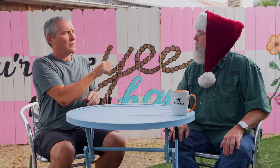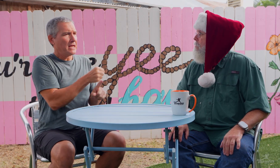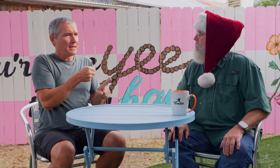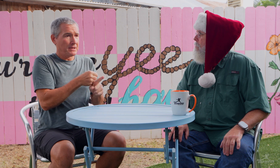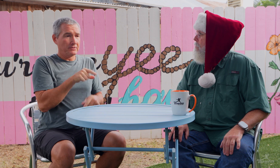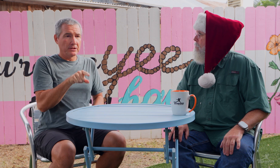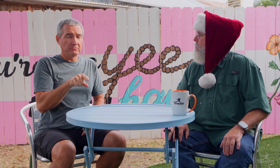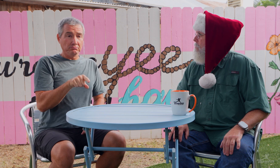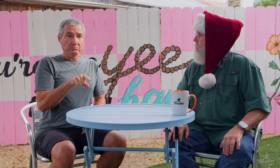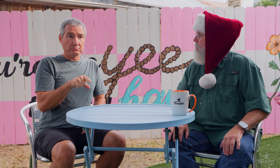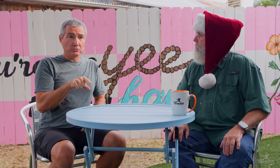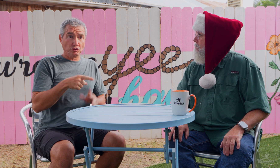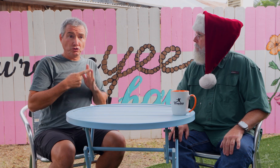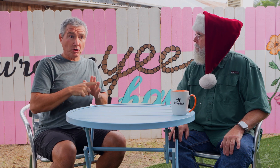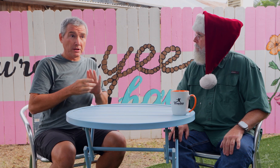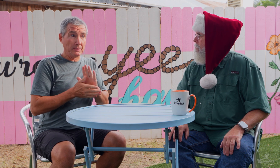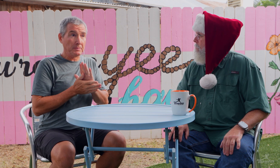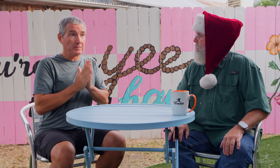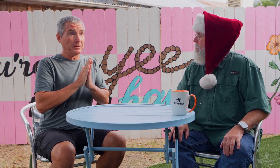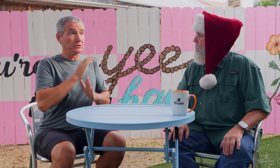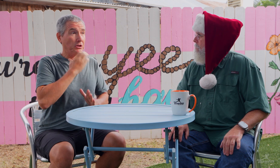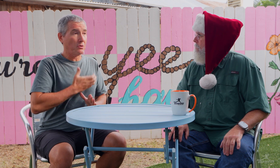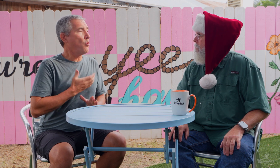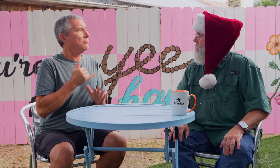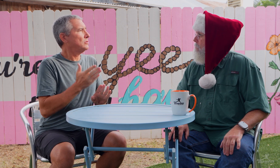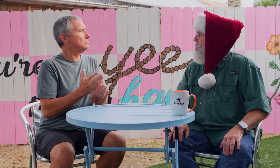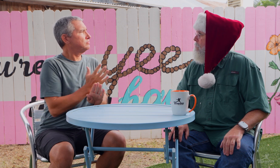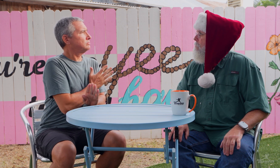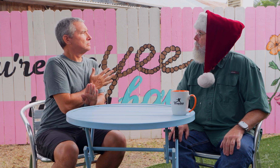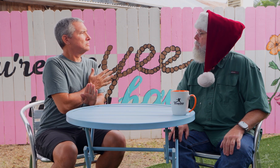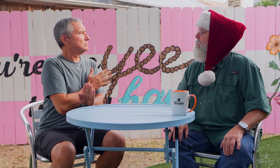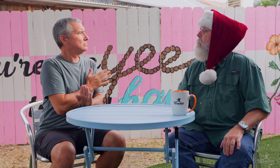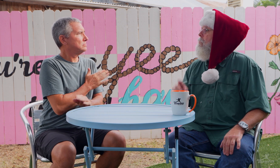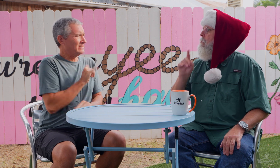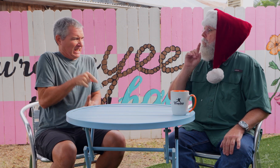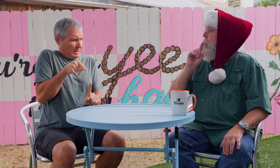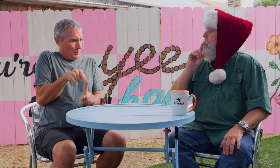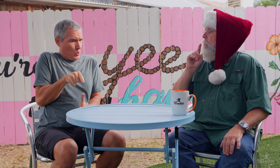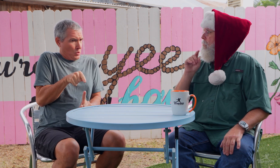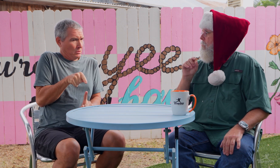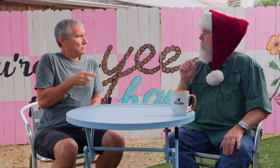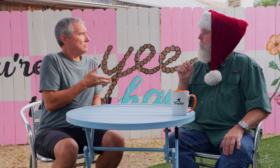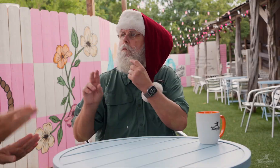You're making a tremendous impact. How did you get up to that point? Were you already Santa Claus before? What was your turning point?